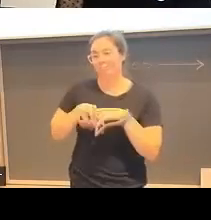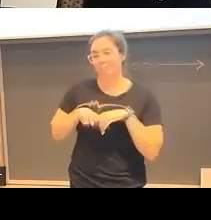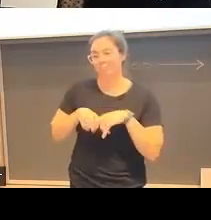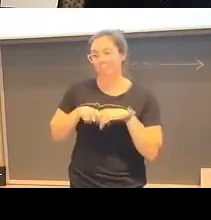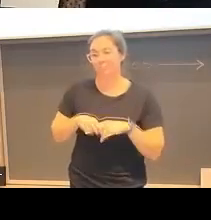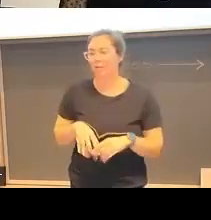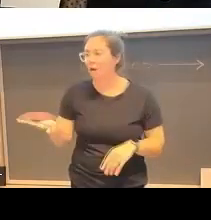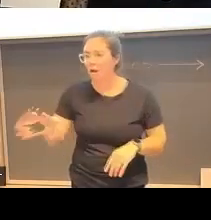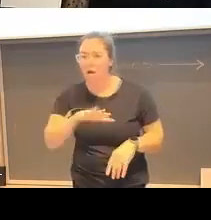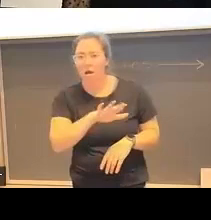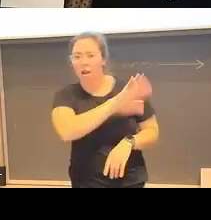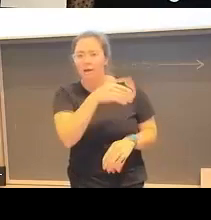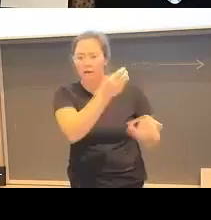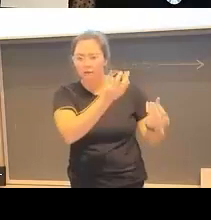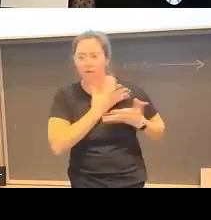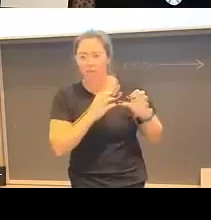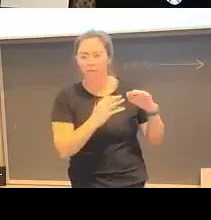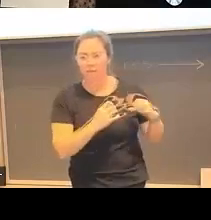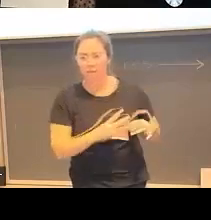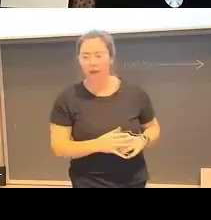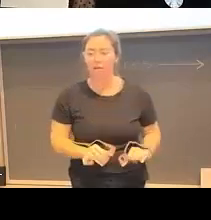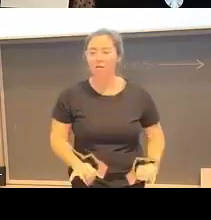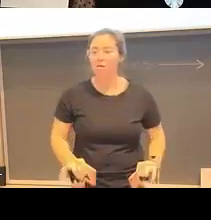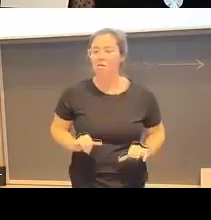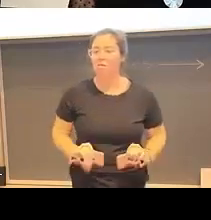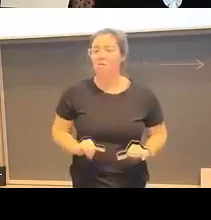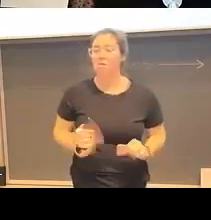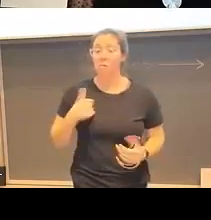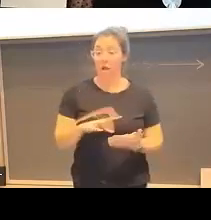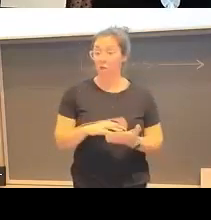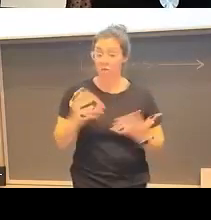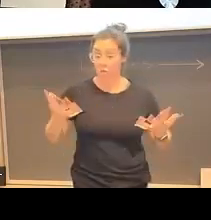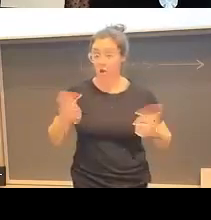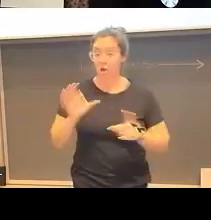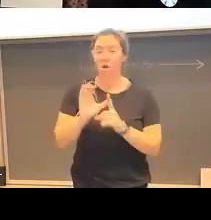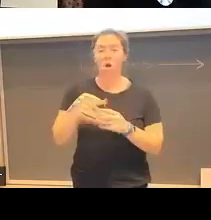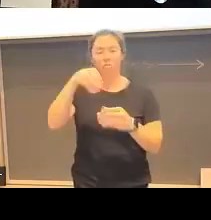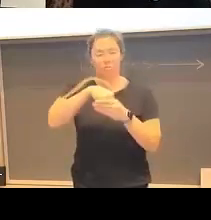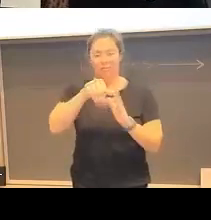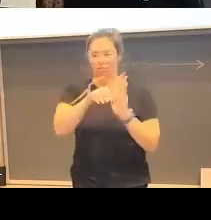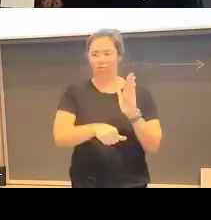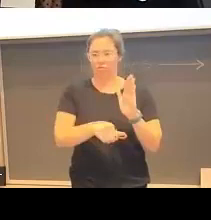me feedback and what I began to learn was that there was a culture within surgery when faculty